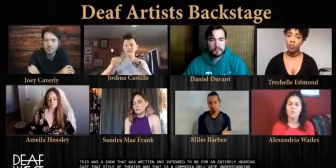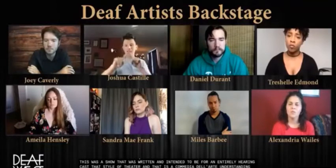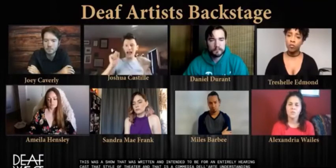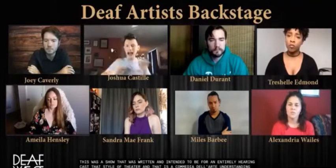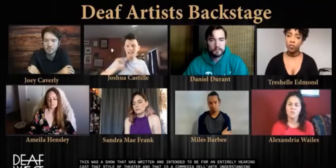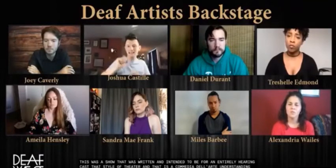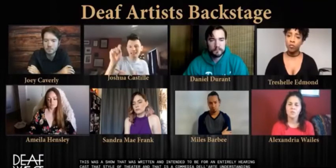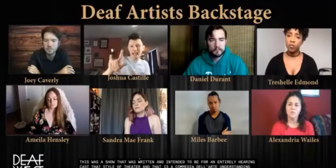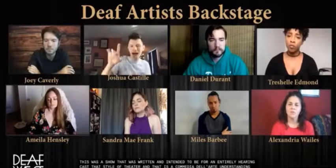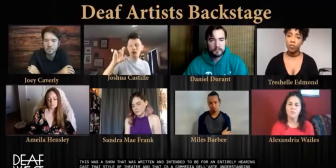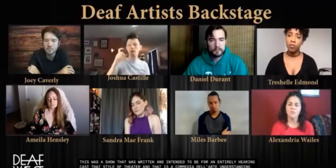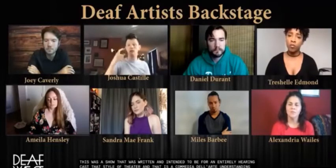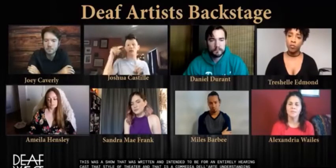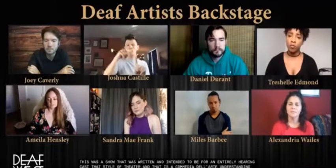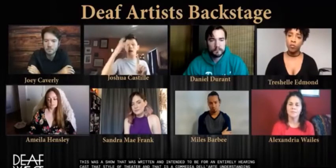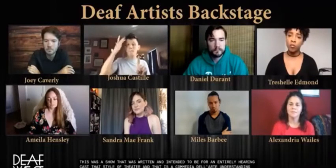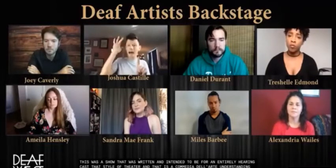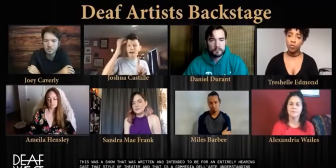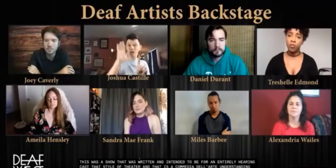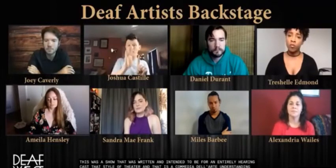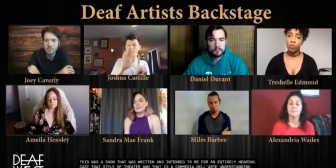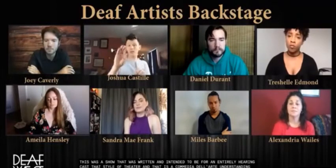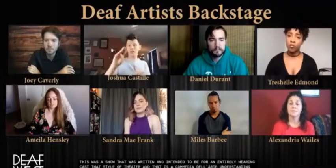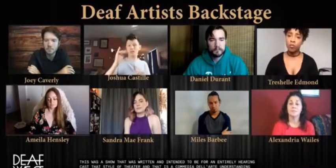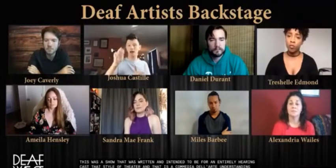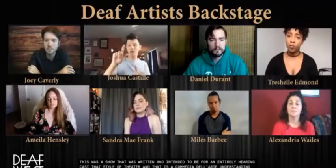There are different types of acting theory.